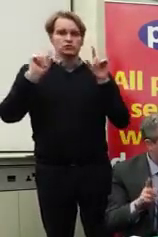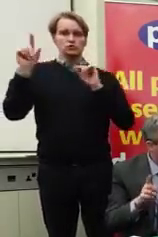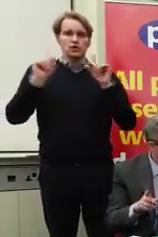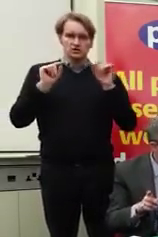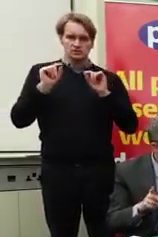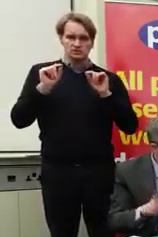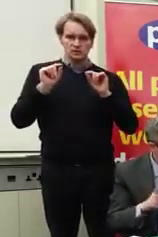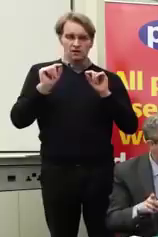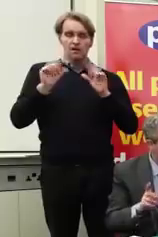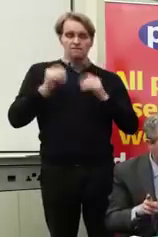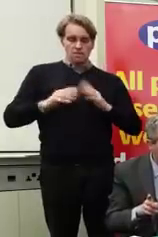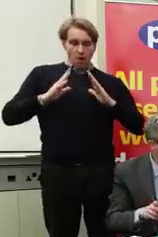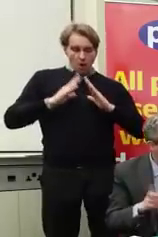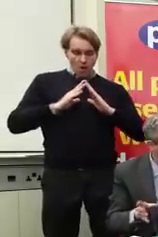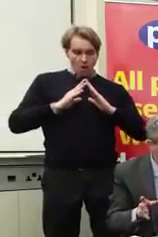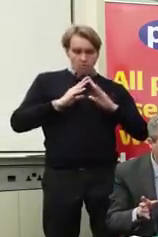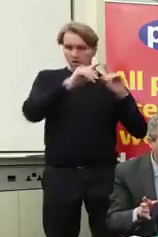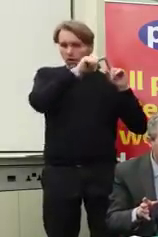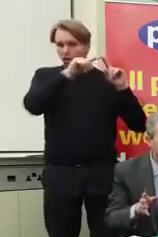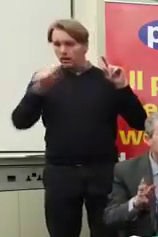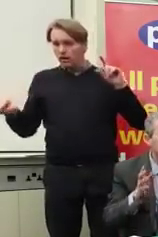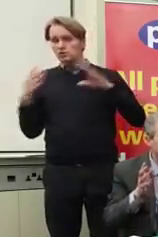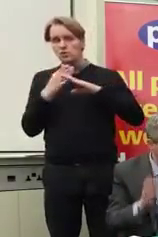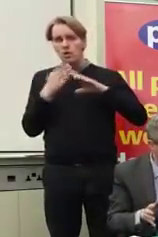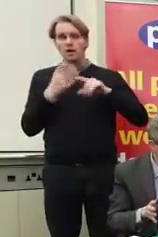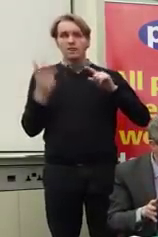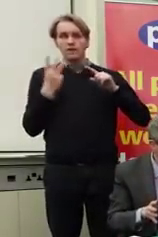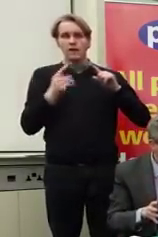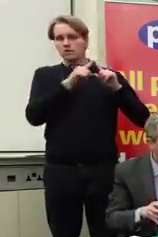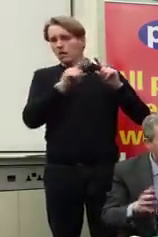commuting a day to get to work. It was impossible. So she was going to leave to